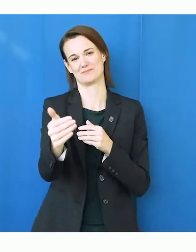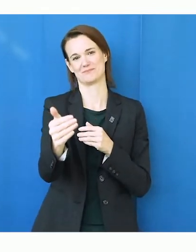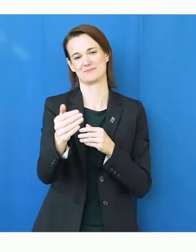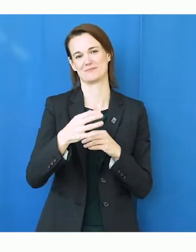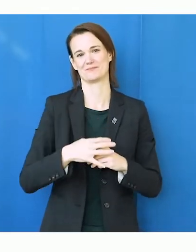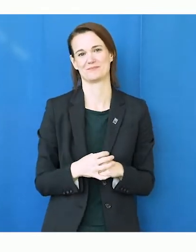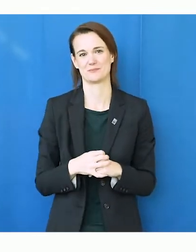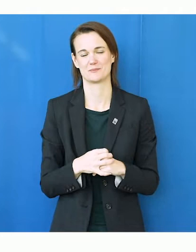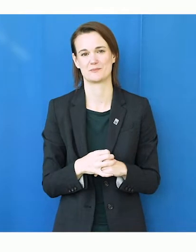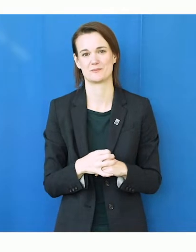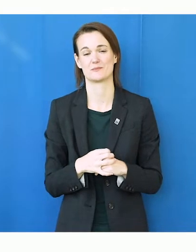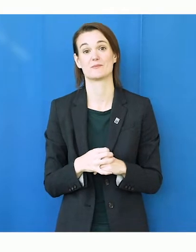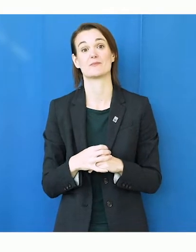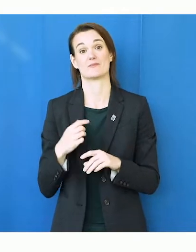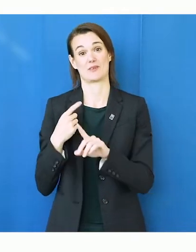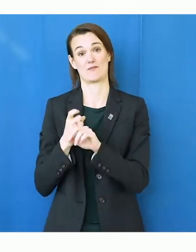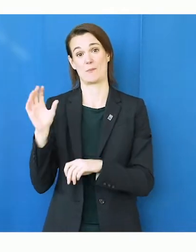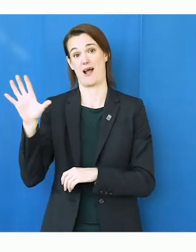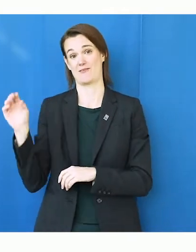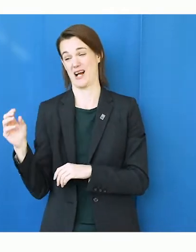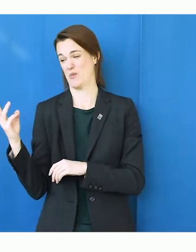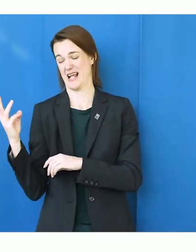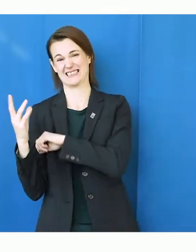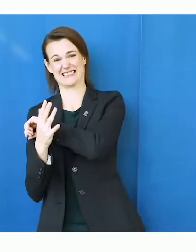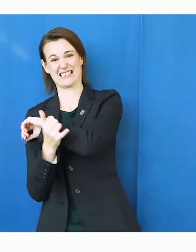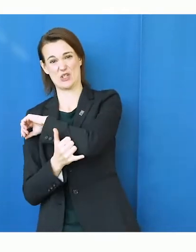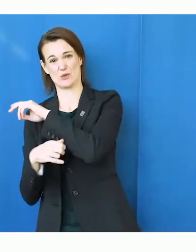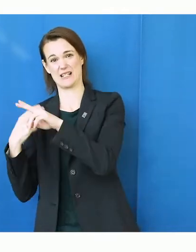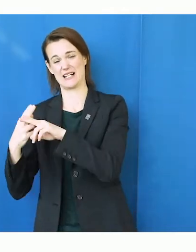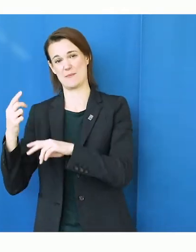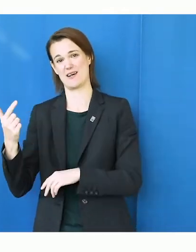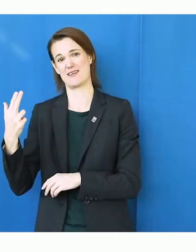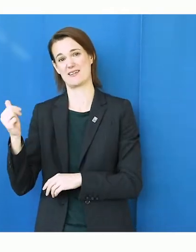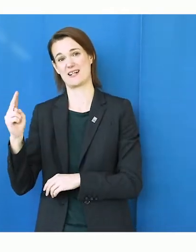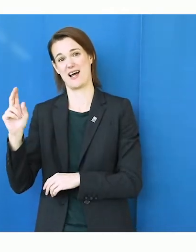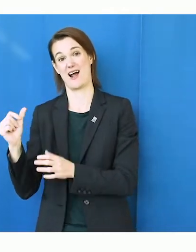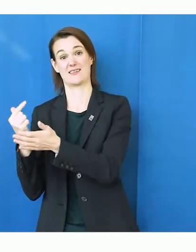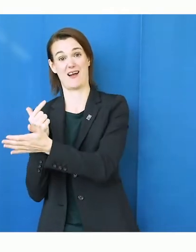The move from Ghana West Africa to Canada was one of the biggest decisions I have ever made in my life.